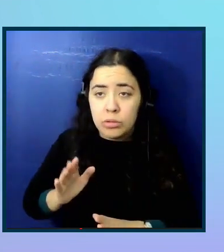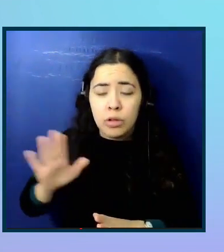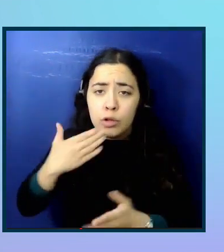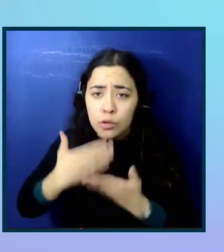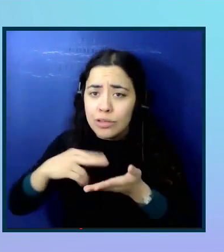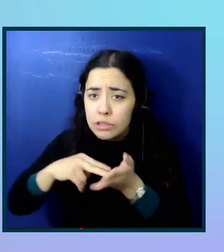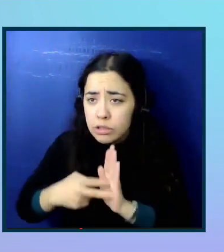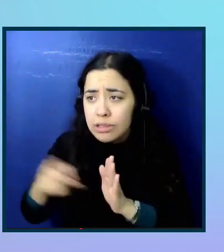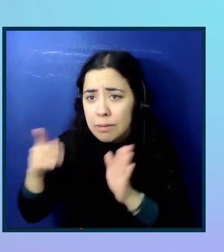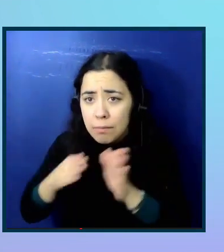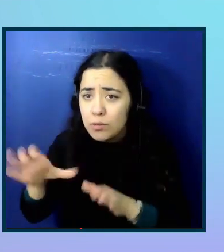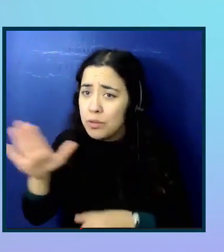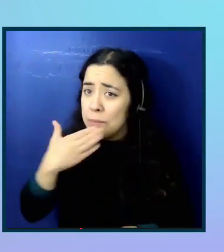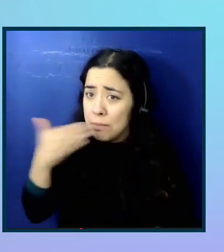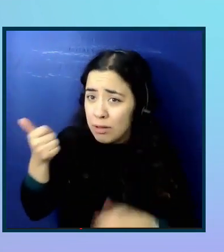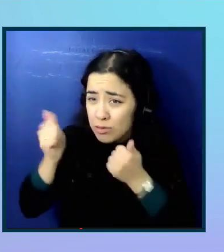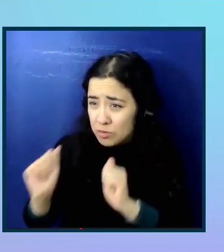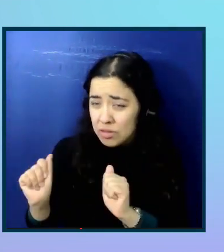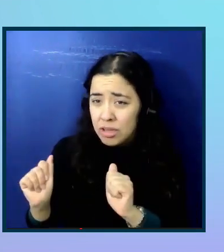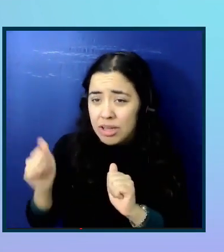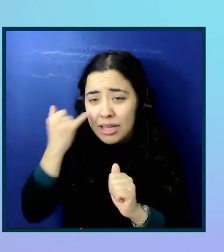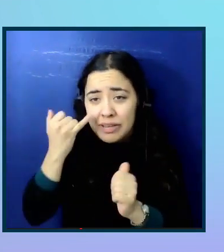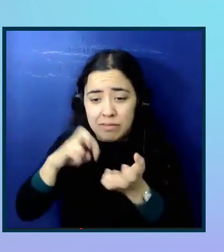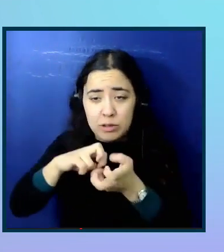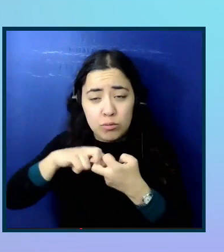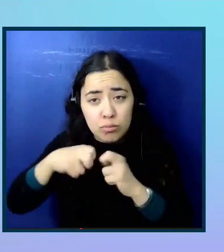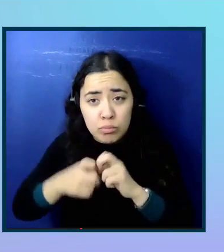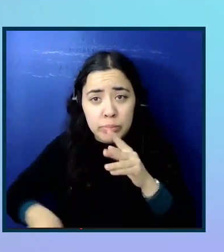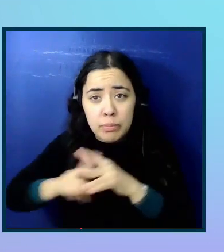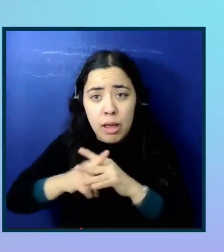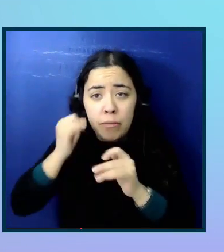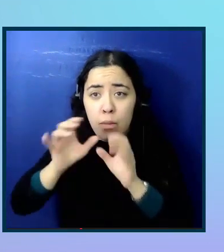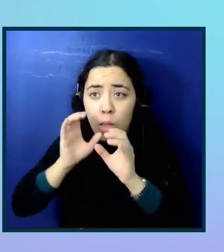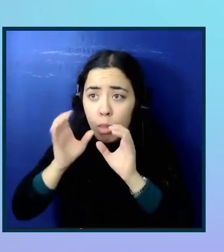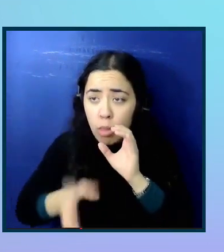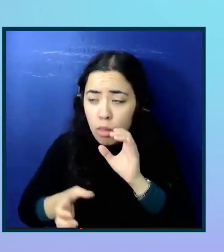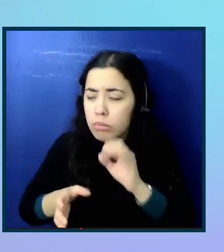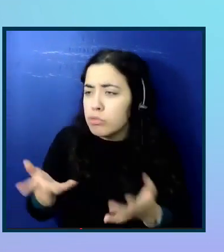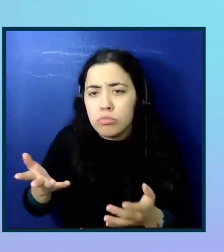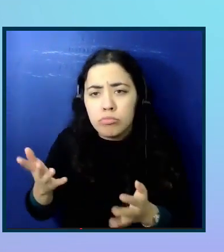And then when there's issues and misunderstanding just like communicate with them. Most of the people are at the end of the day,